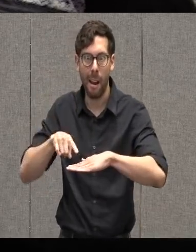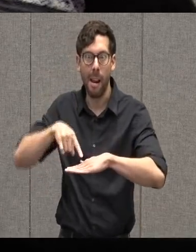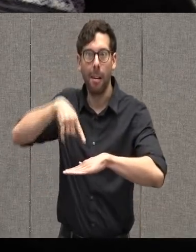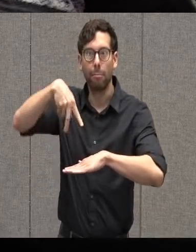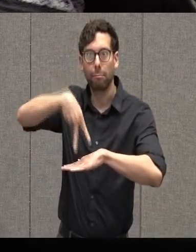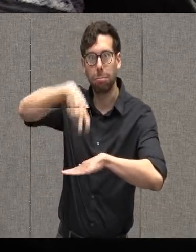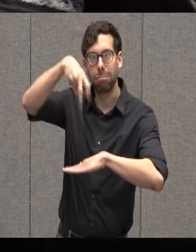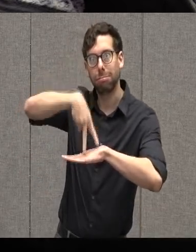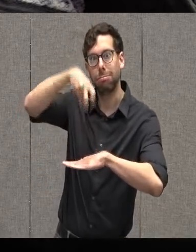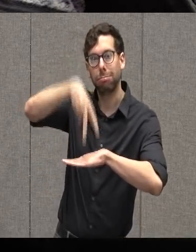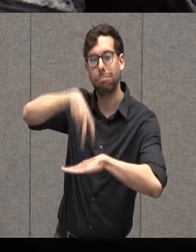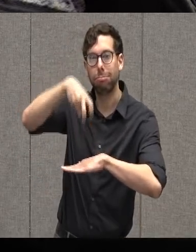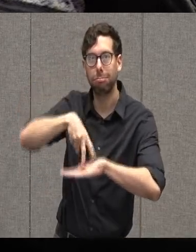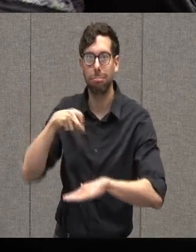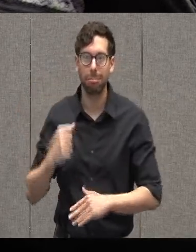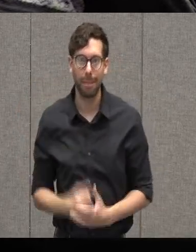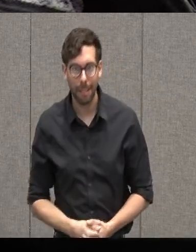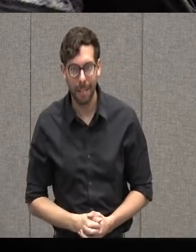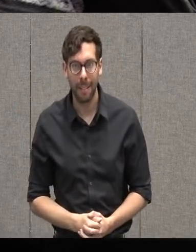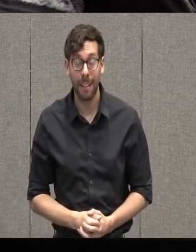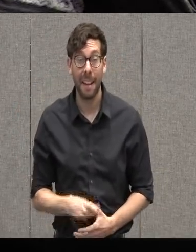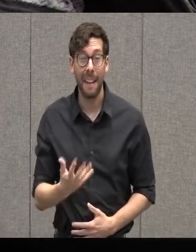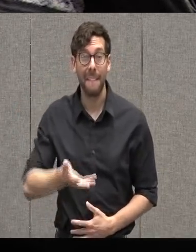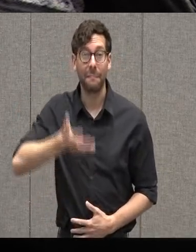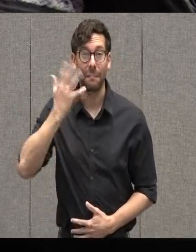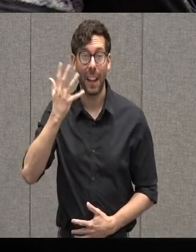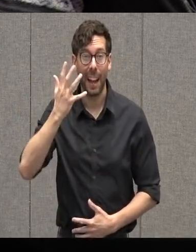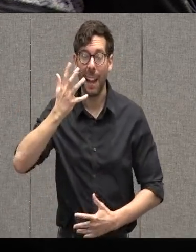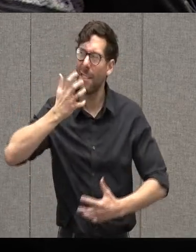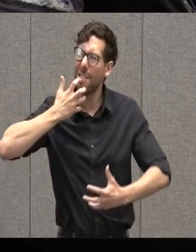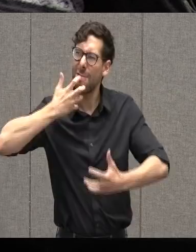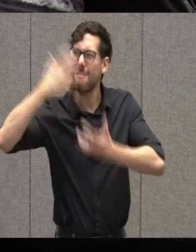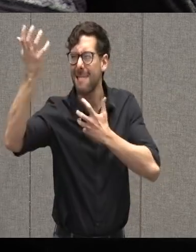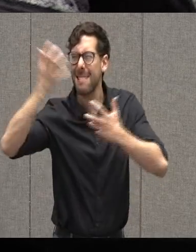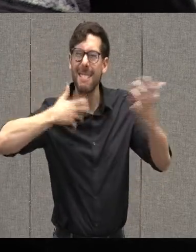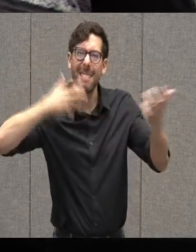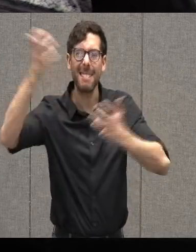Five screaming monsters are chasing each other.